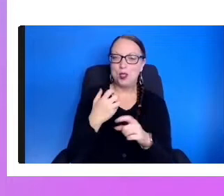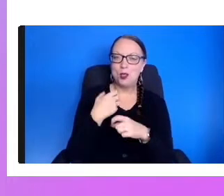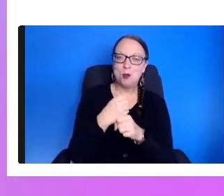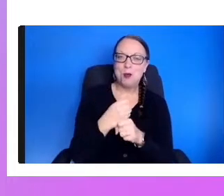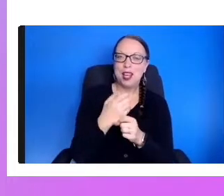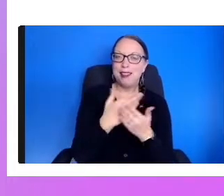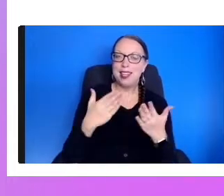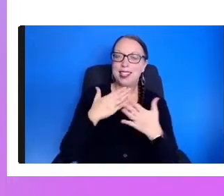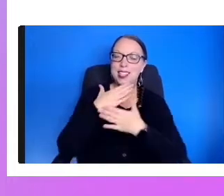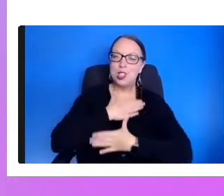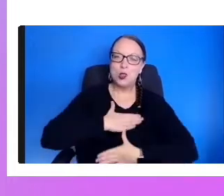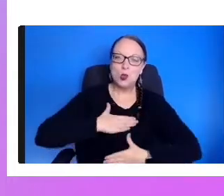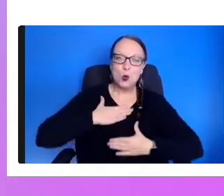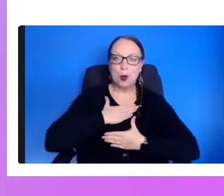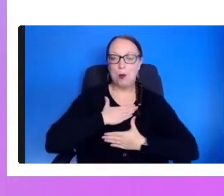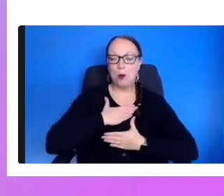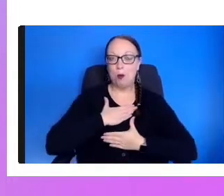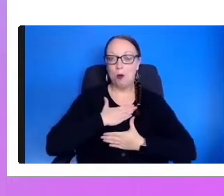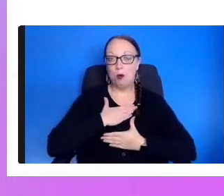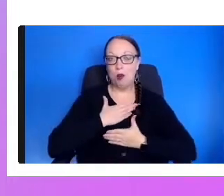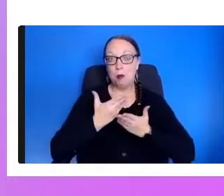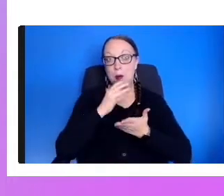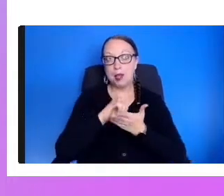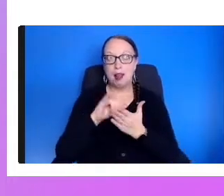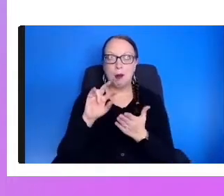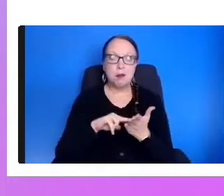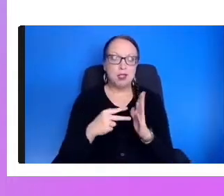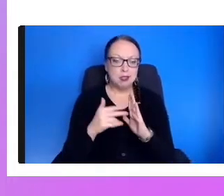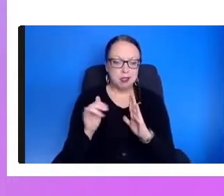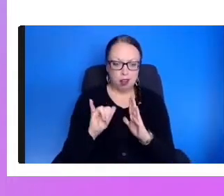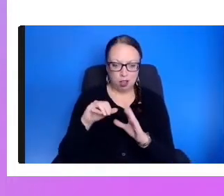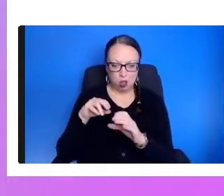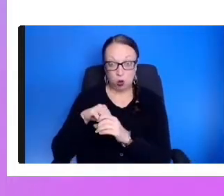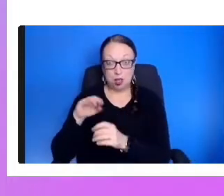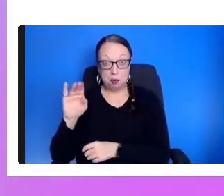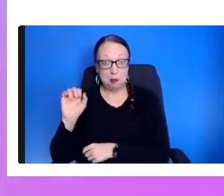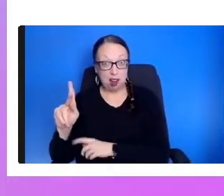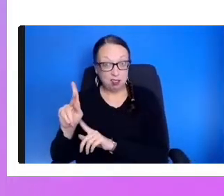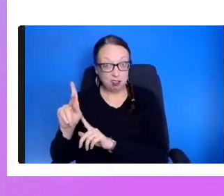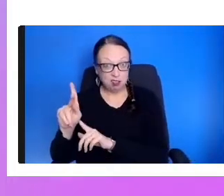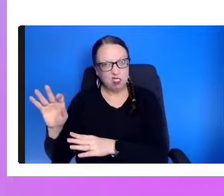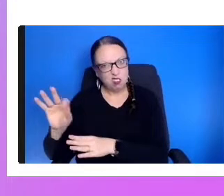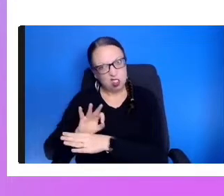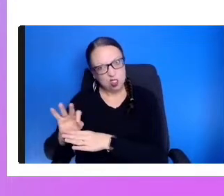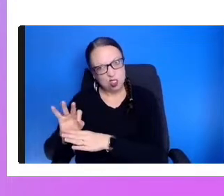And delight might mean if you're in banking which is something that's really quite functional doing something that allows people